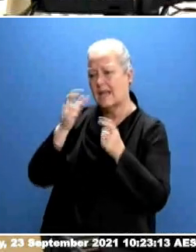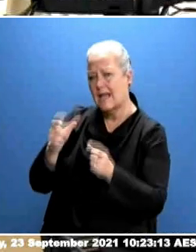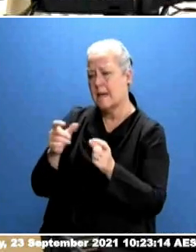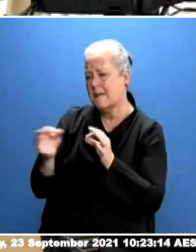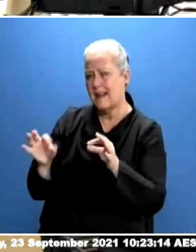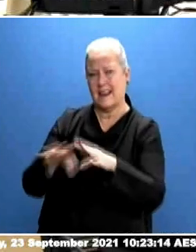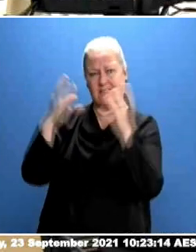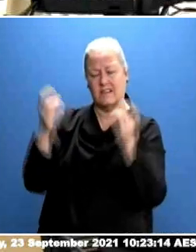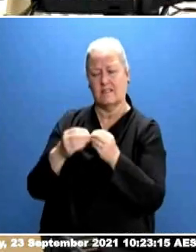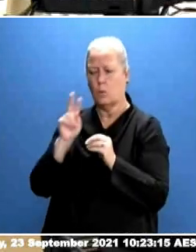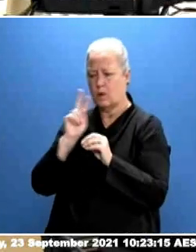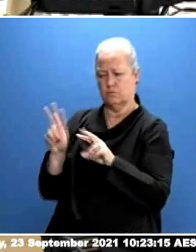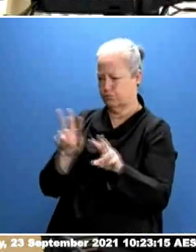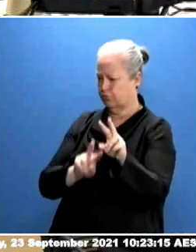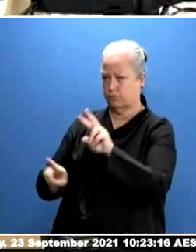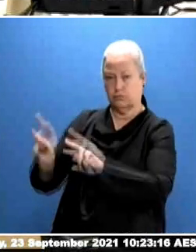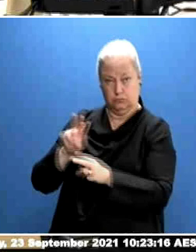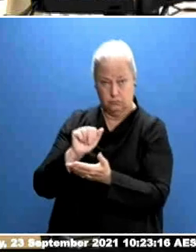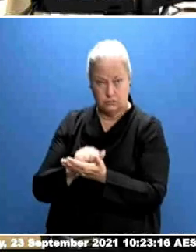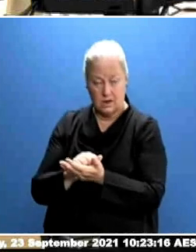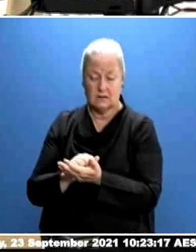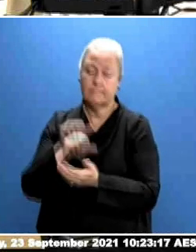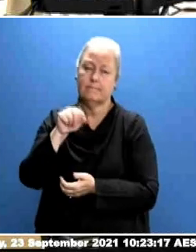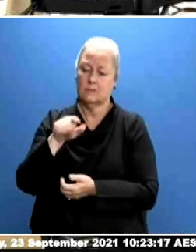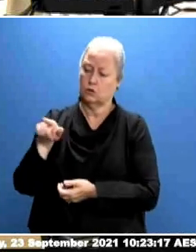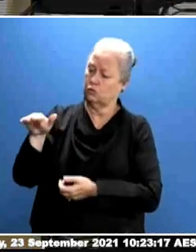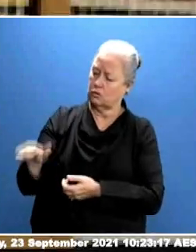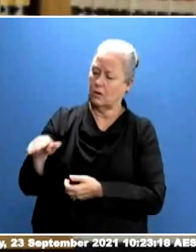Yes, so the child's case manager who is usually the person